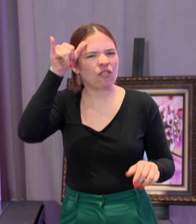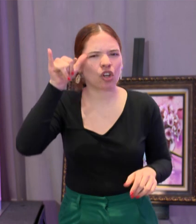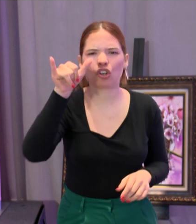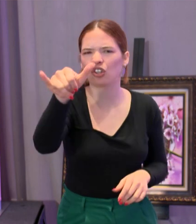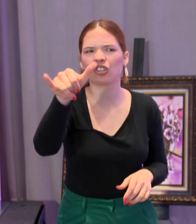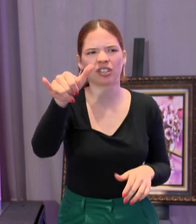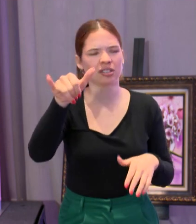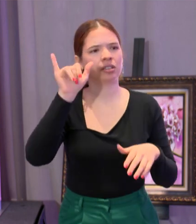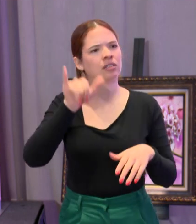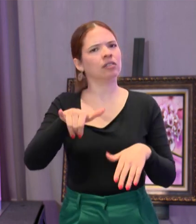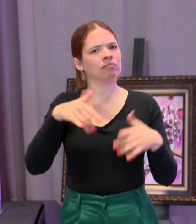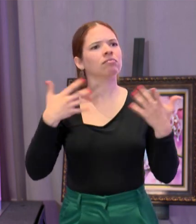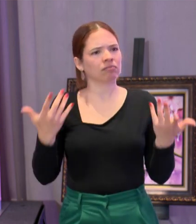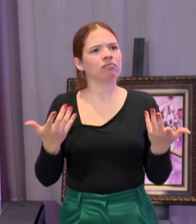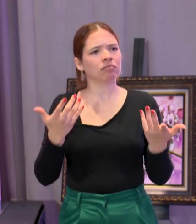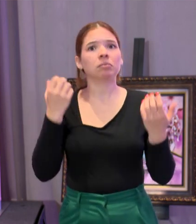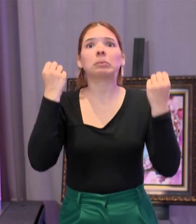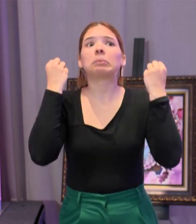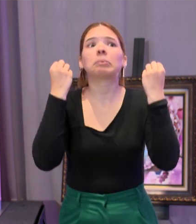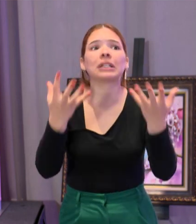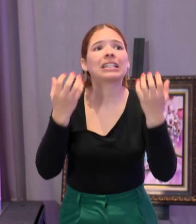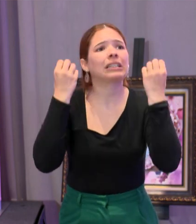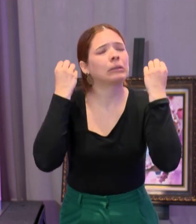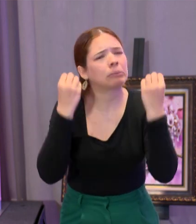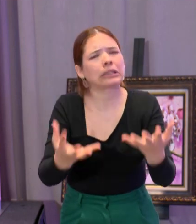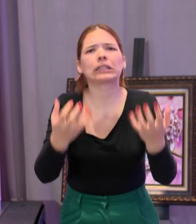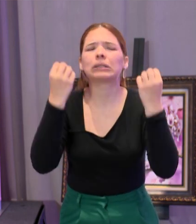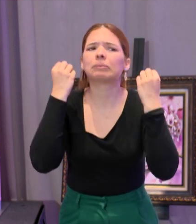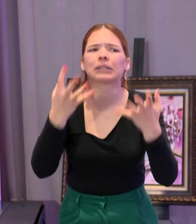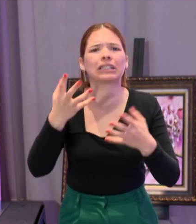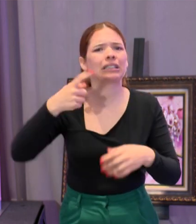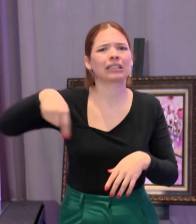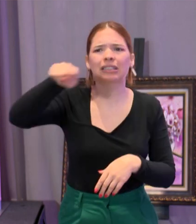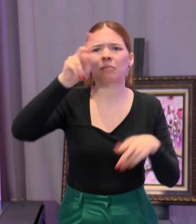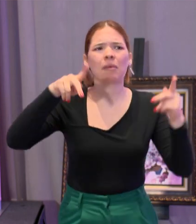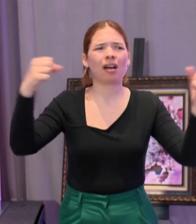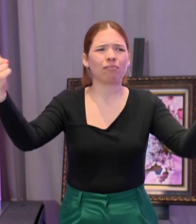PEOPLE AT THE TIDAL BASIN, ALSO LOOK OUT FOR EVENTS AT OXEN RUN